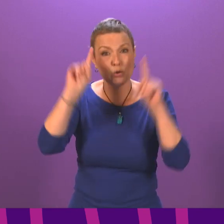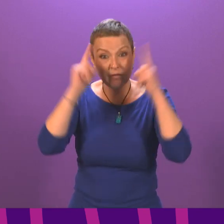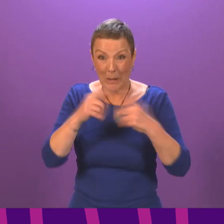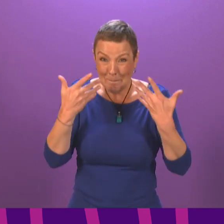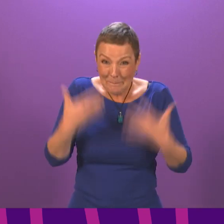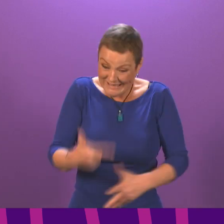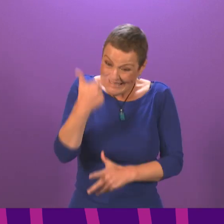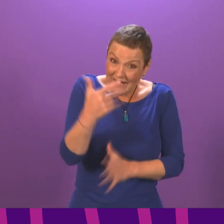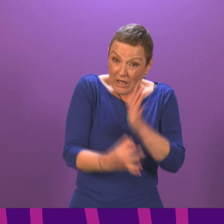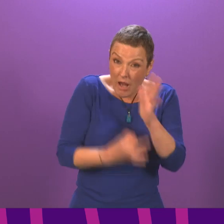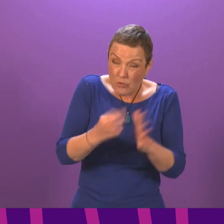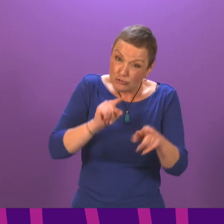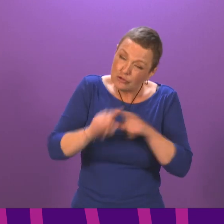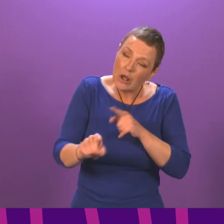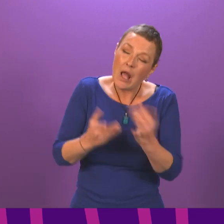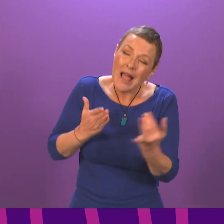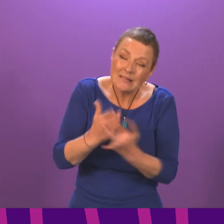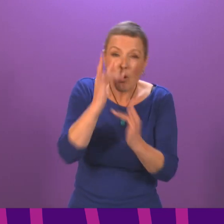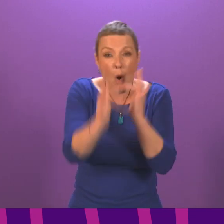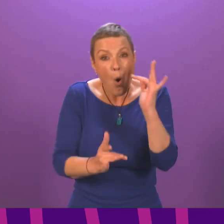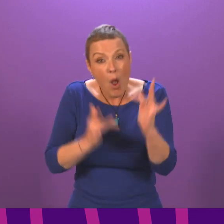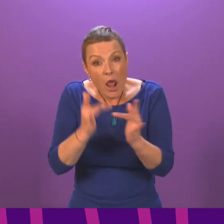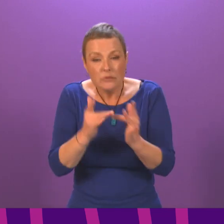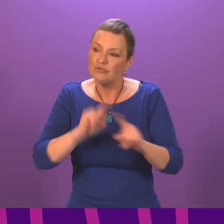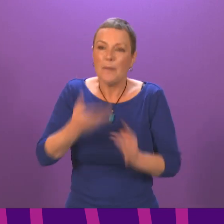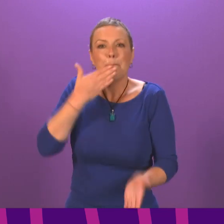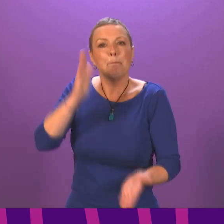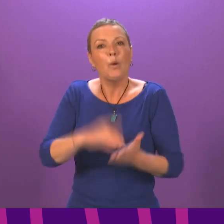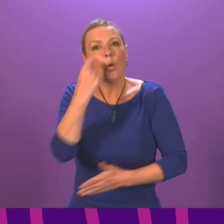trying to access the online system for booking the Covid test that they require in order